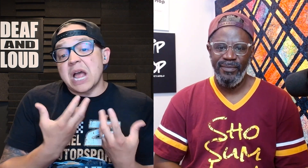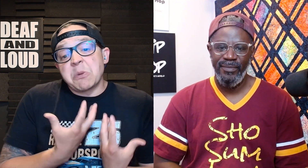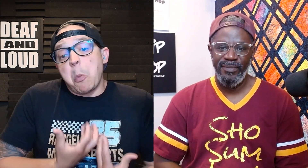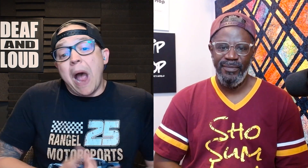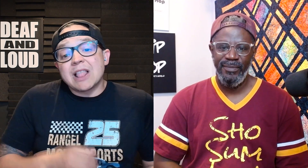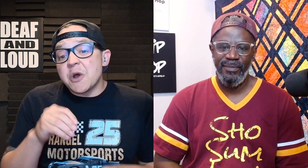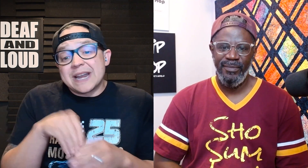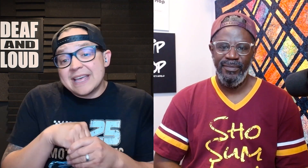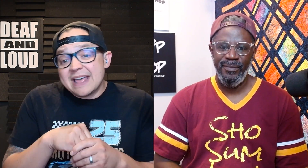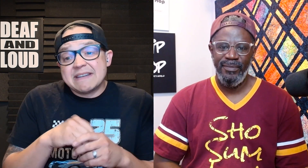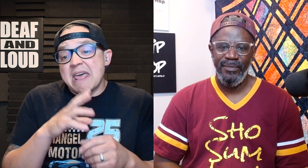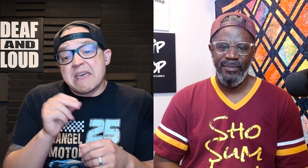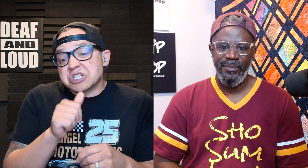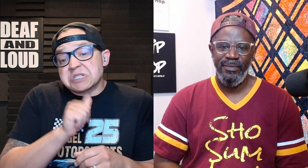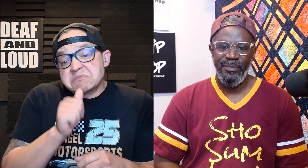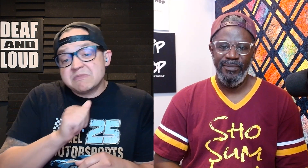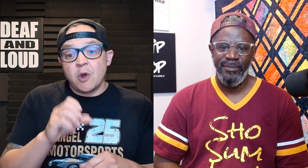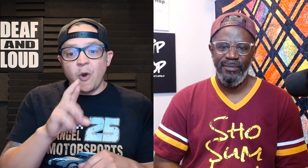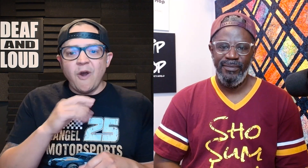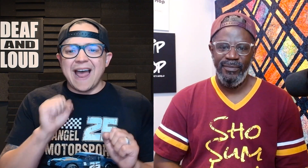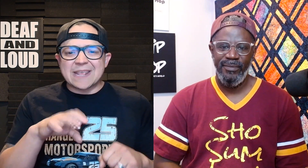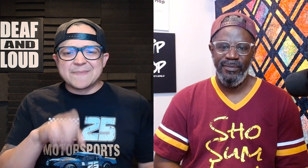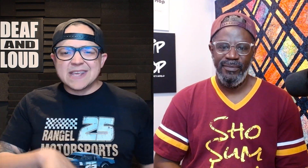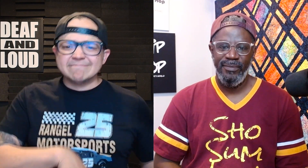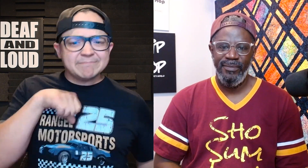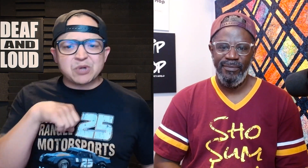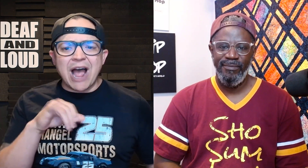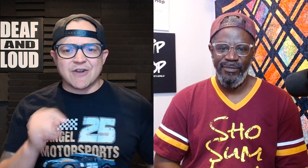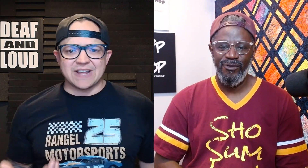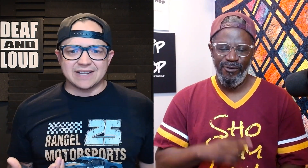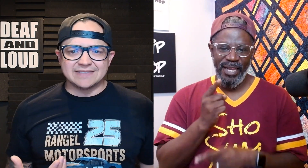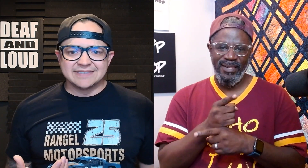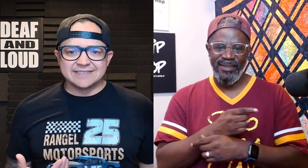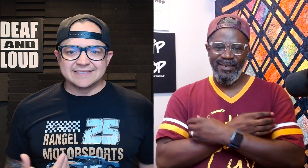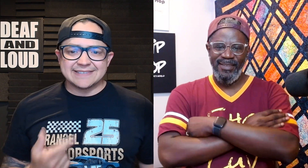I could wallow in it and try to tolerate it, or I could be proud of it. - Right.